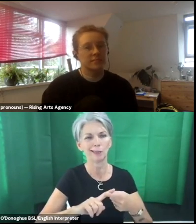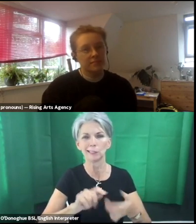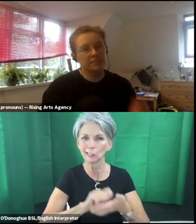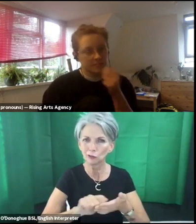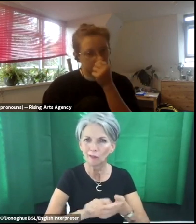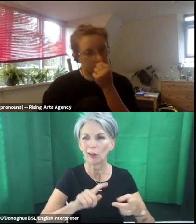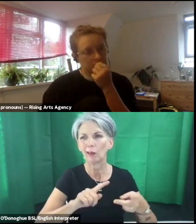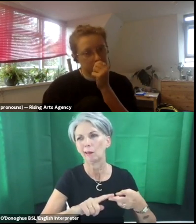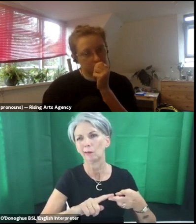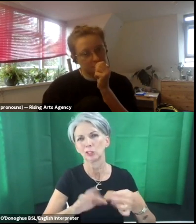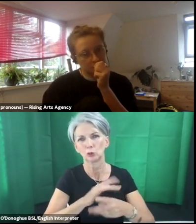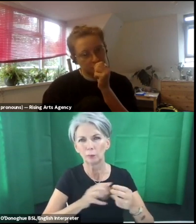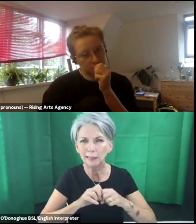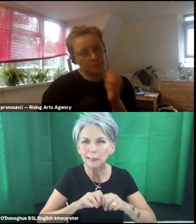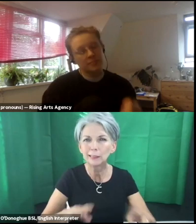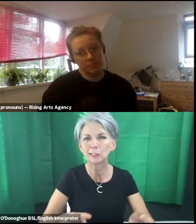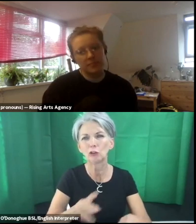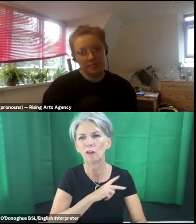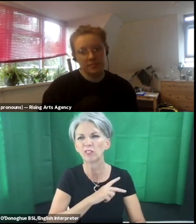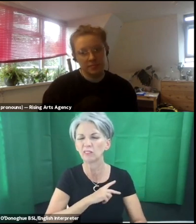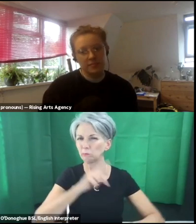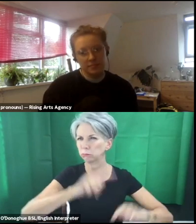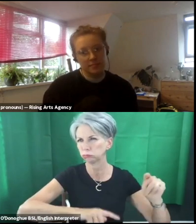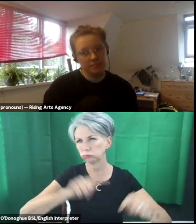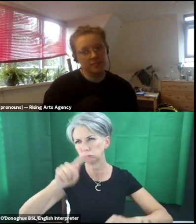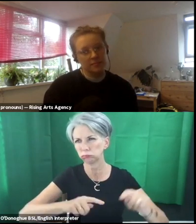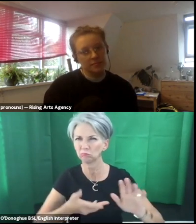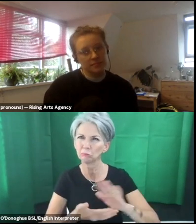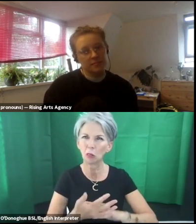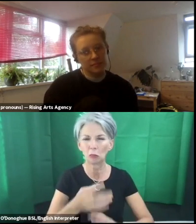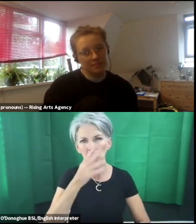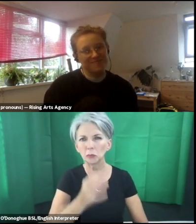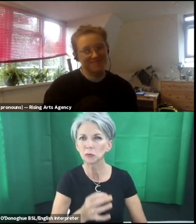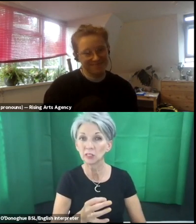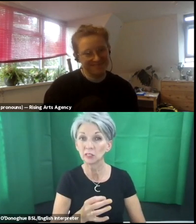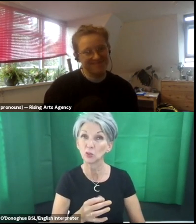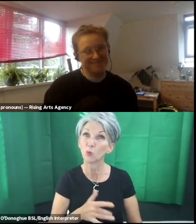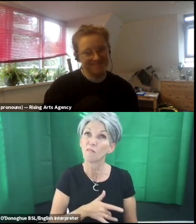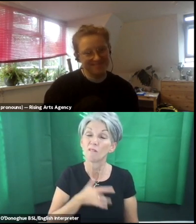And obviously we've got people of all ages in our union but you'll feel very at home at a meeting here.